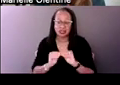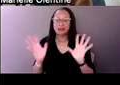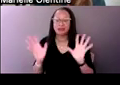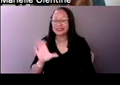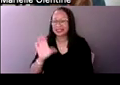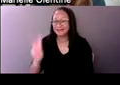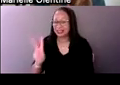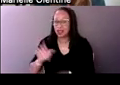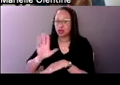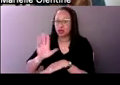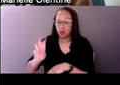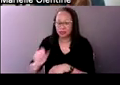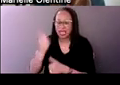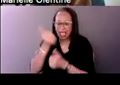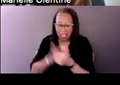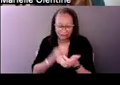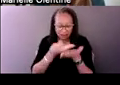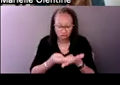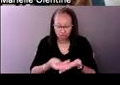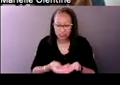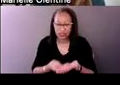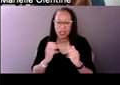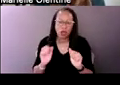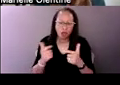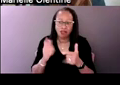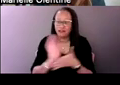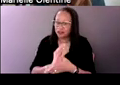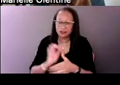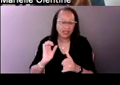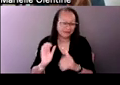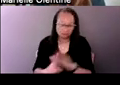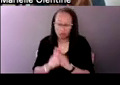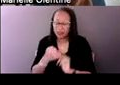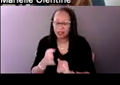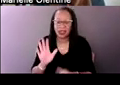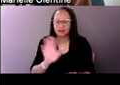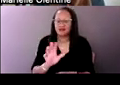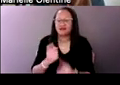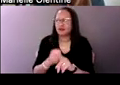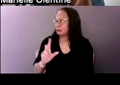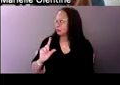So definitely don't hesitate to do that, as well. Most of them are first time filmmakers